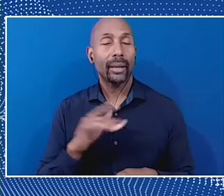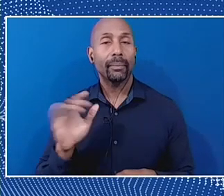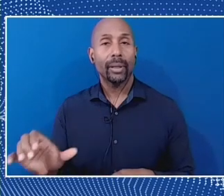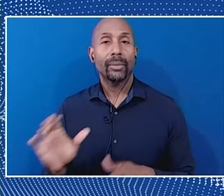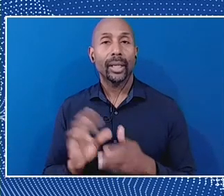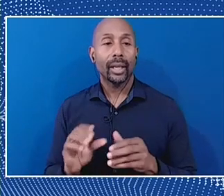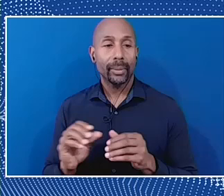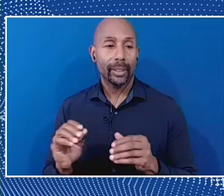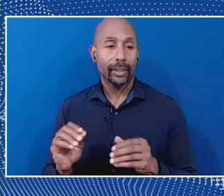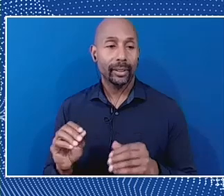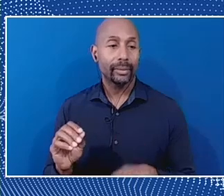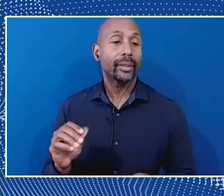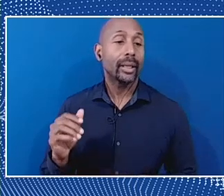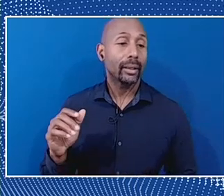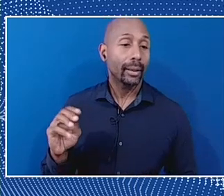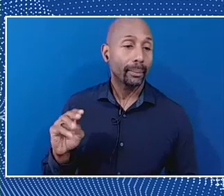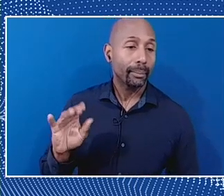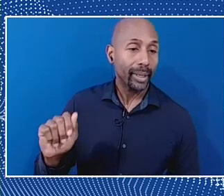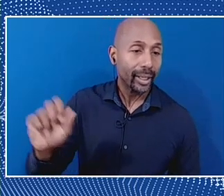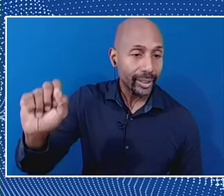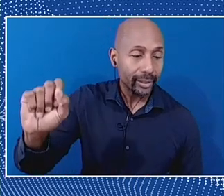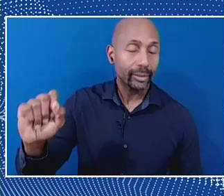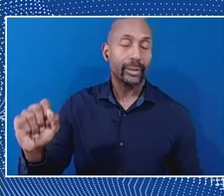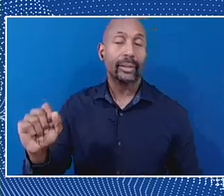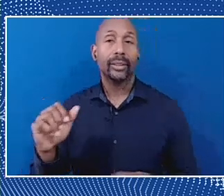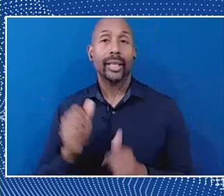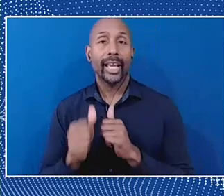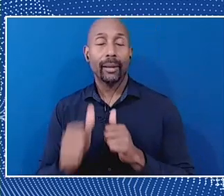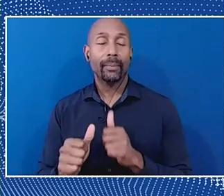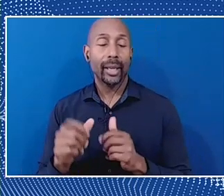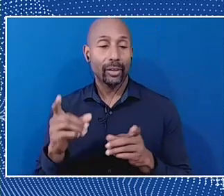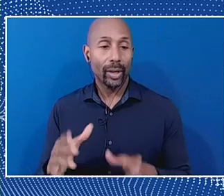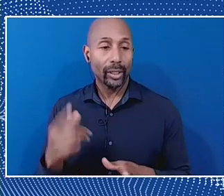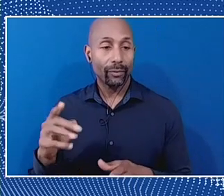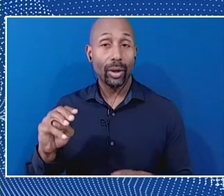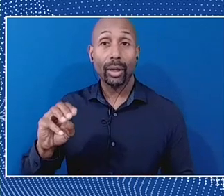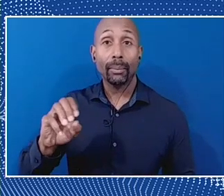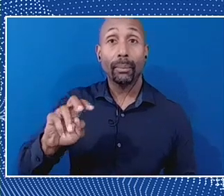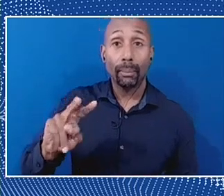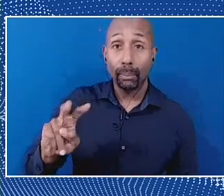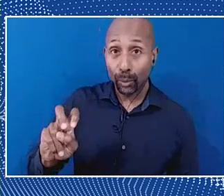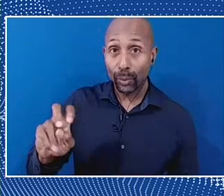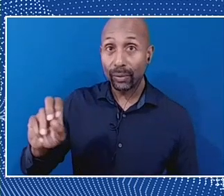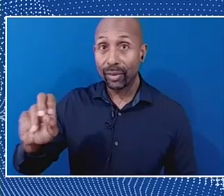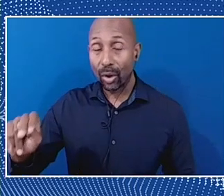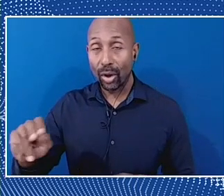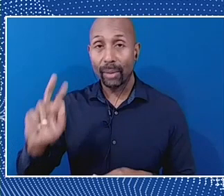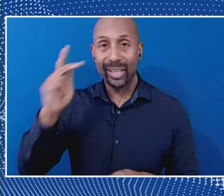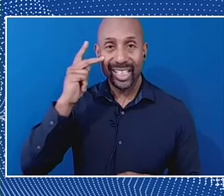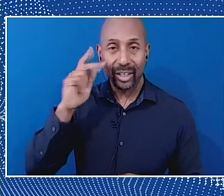director with MoveOn Political Action Fund. I'm here on the behalf of thousands of MoveOn members and student loan